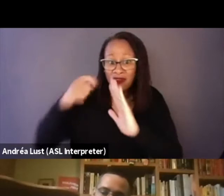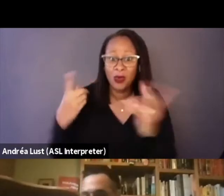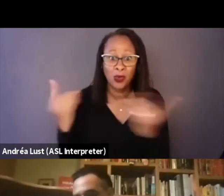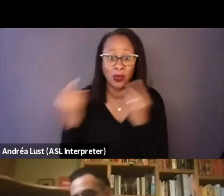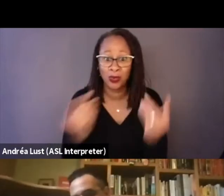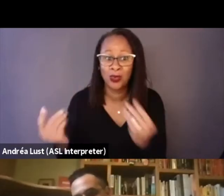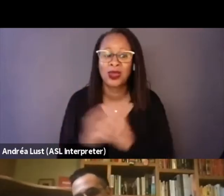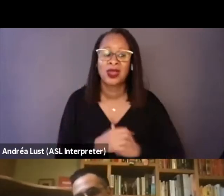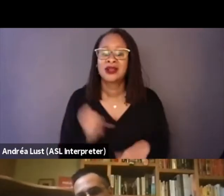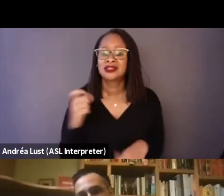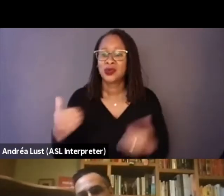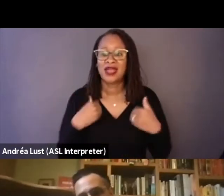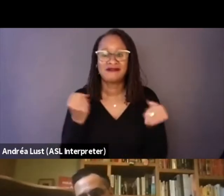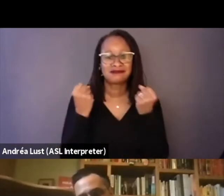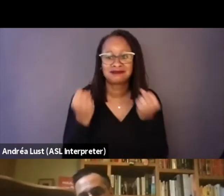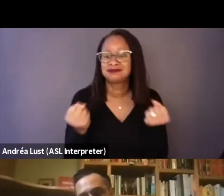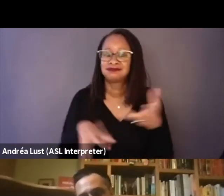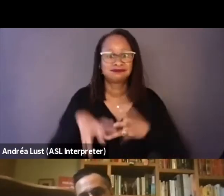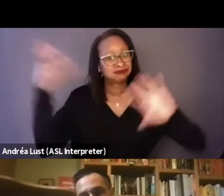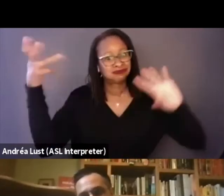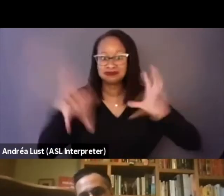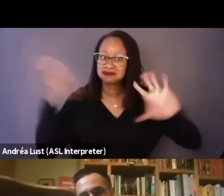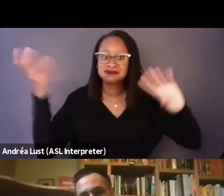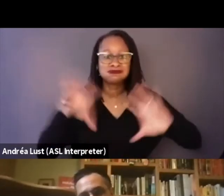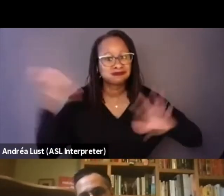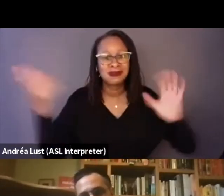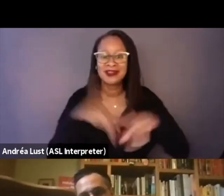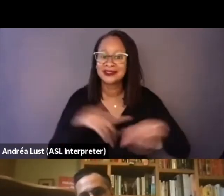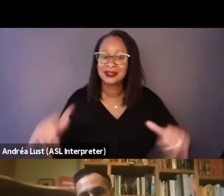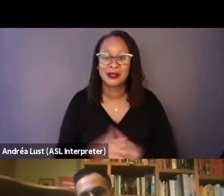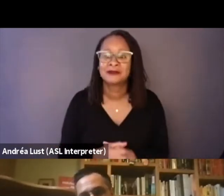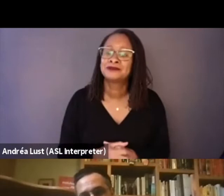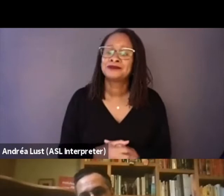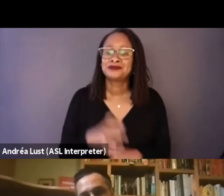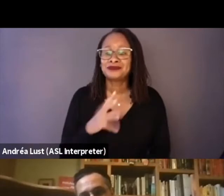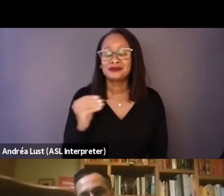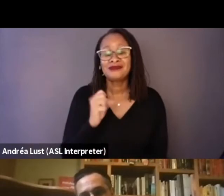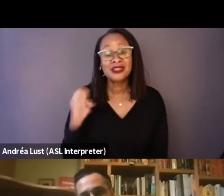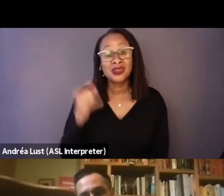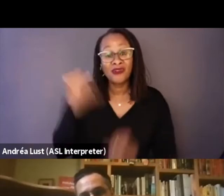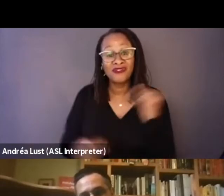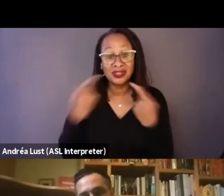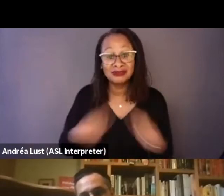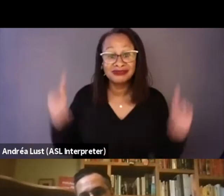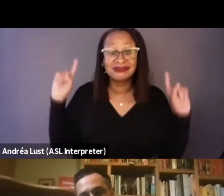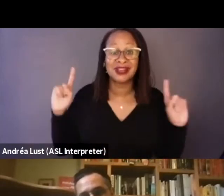So we had multiple things going on. Finally we were able to get our material back